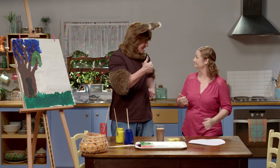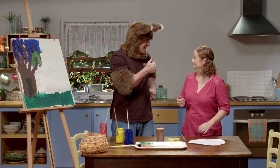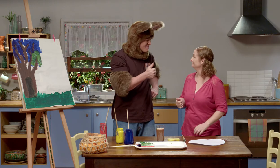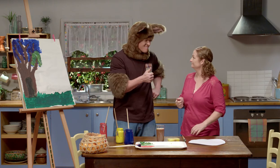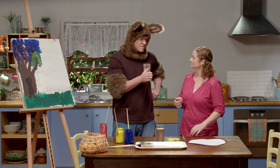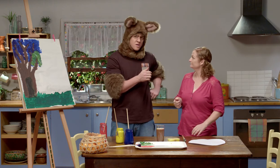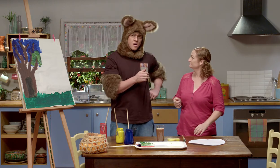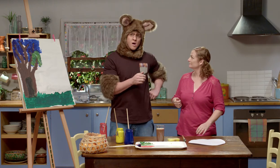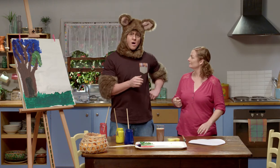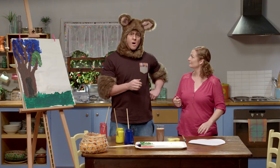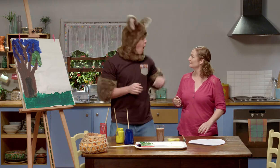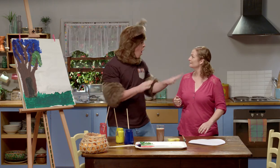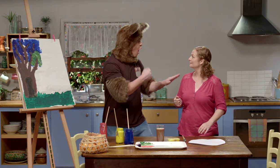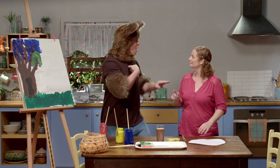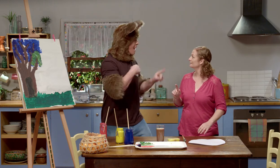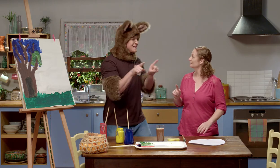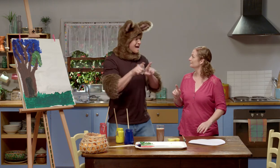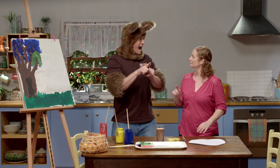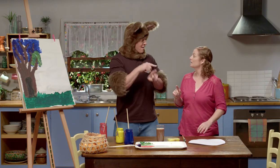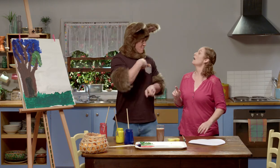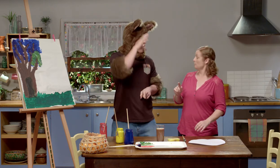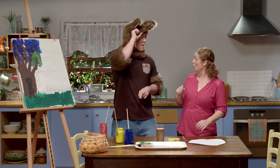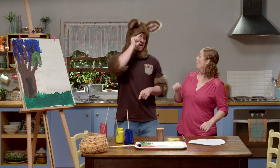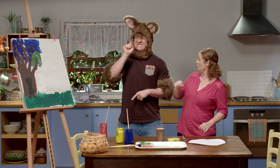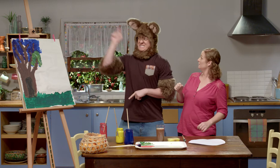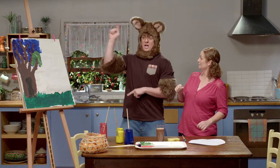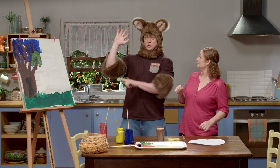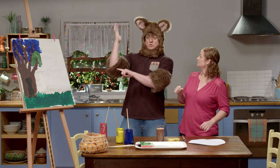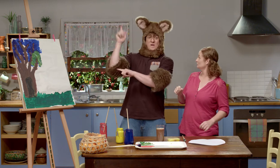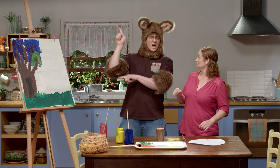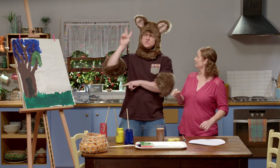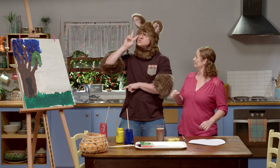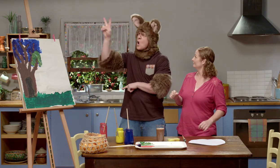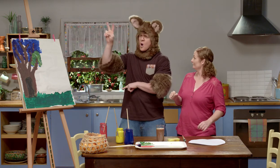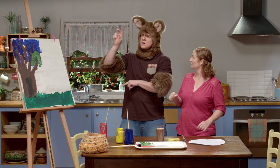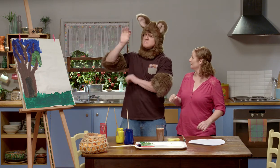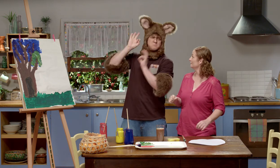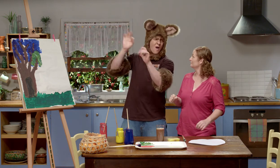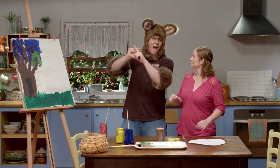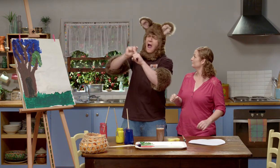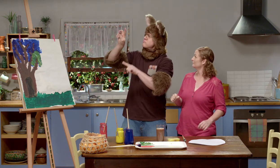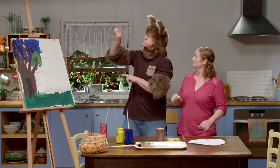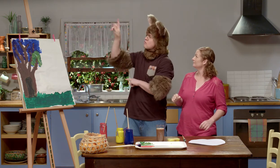Okay. Sally, I'm going to paint something special, too. I remember seeing something very special